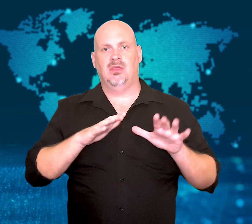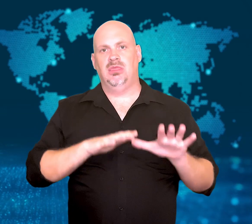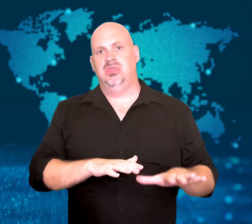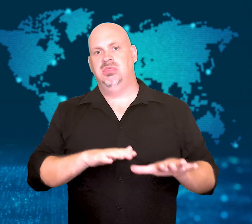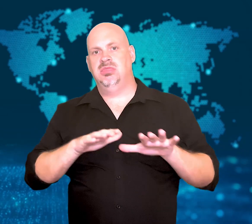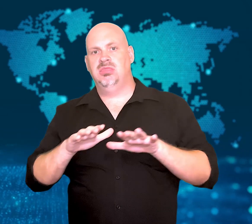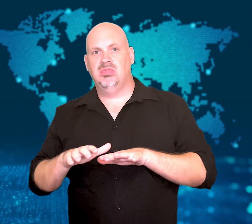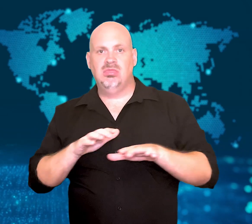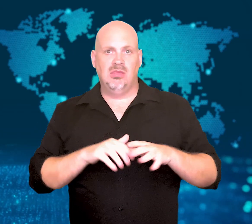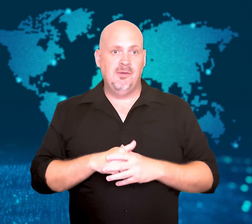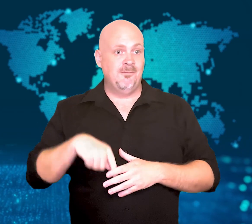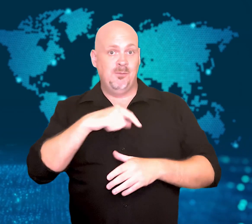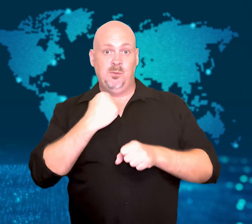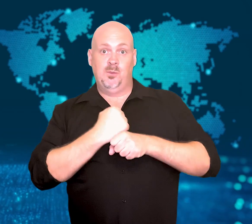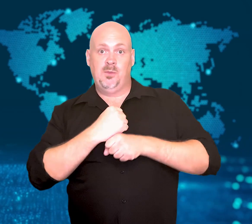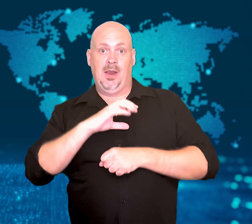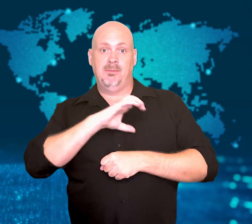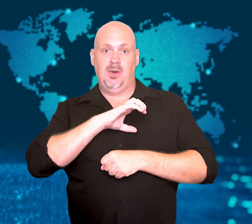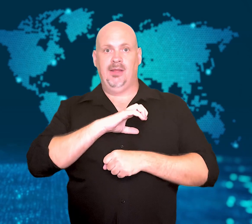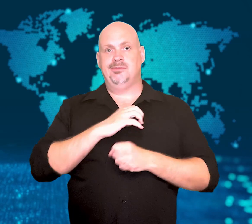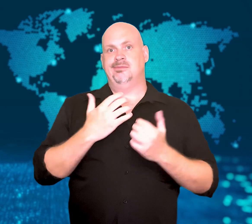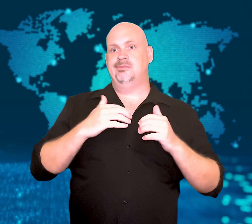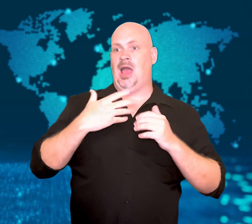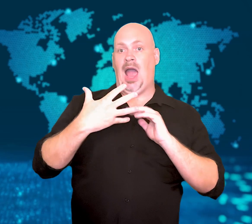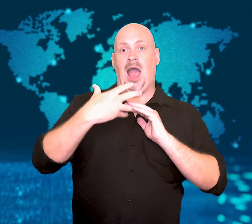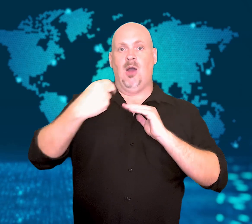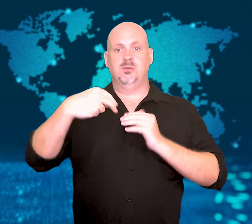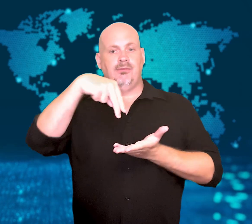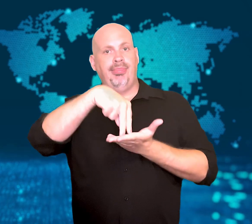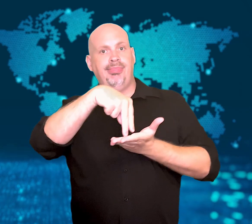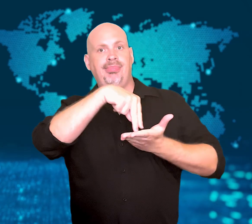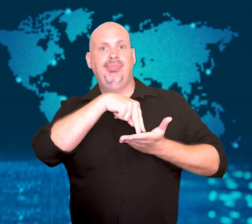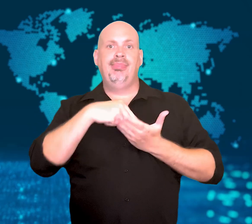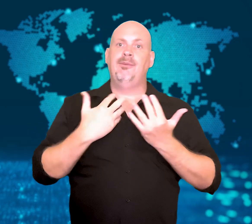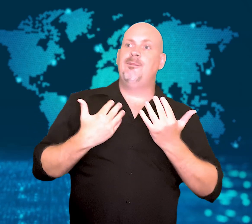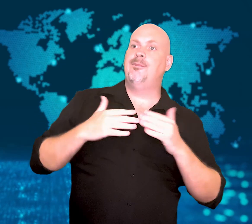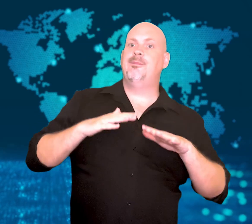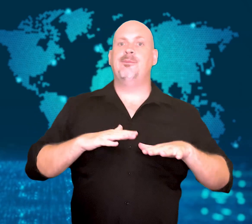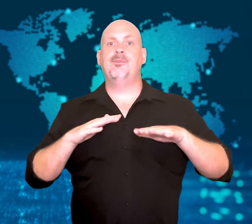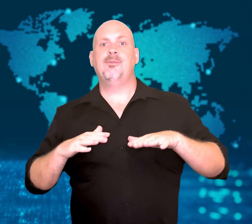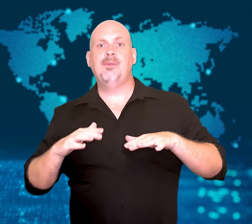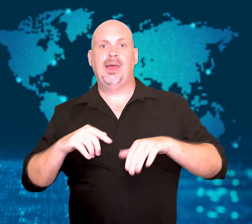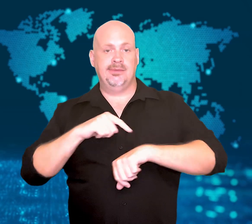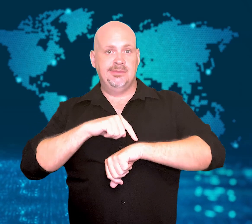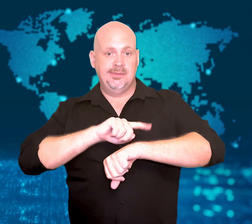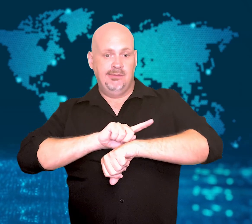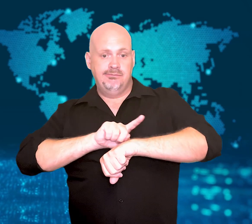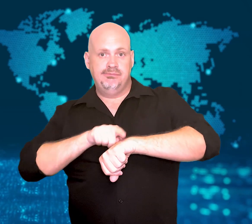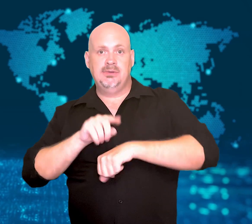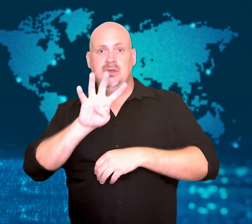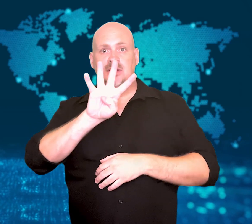Bystanders and witnesses reported slow police response,